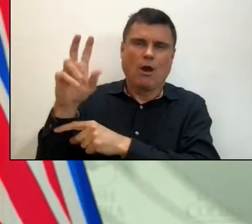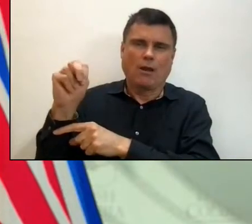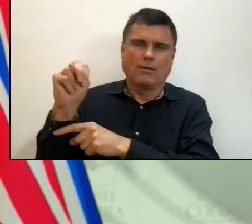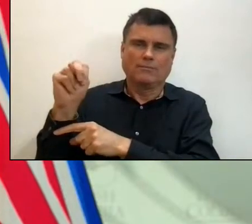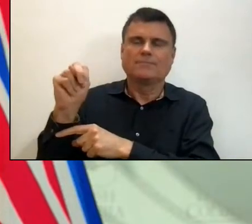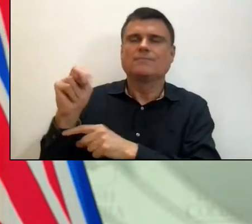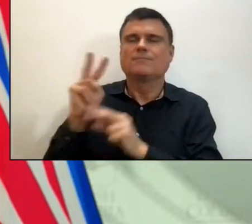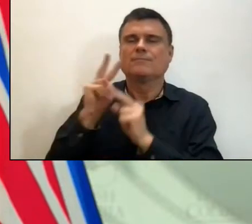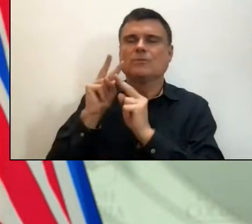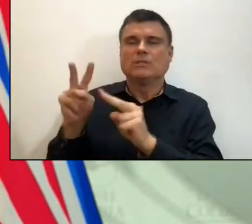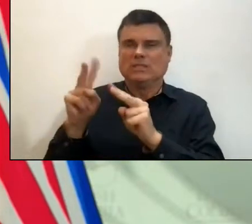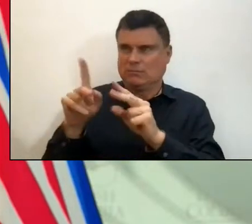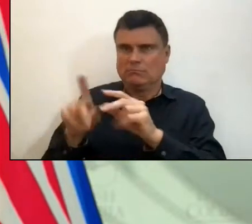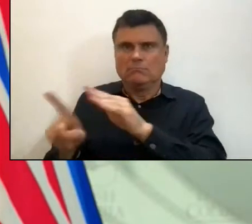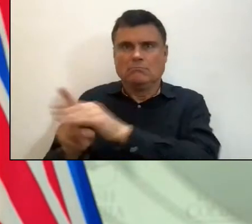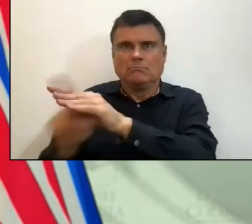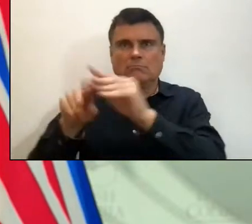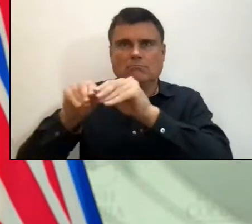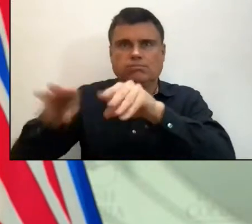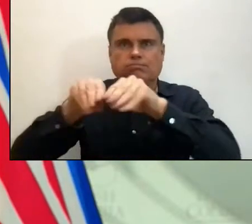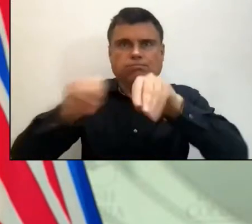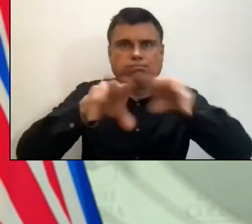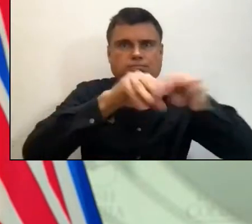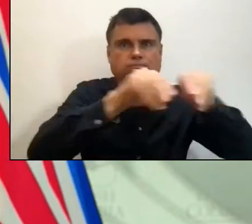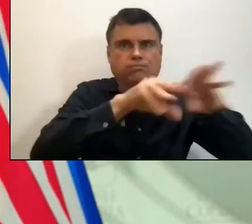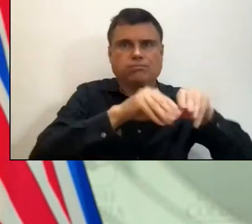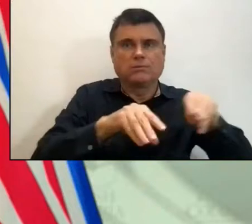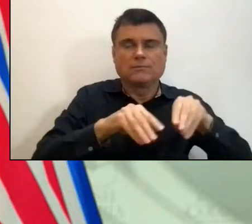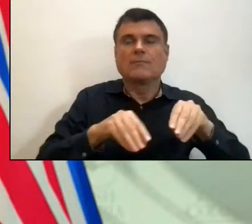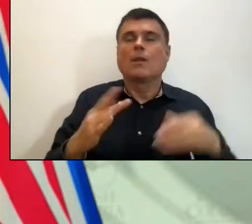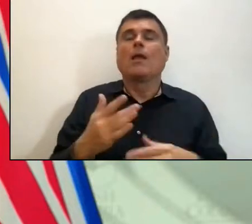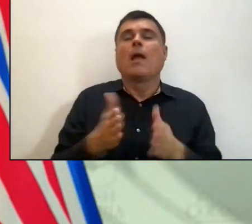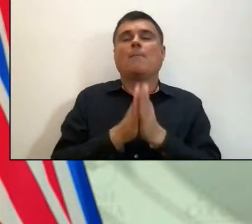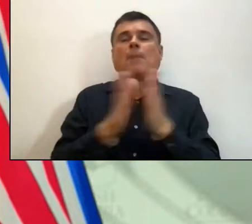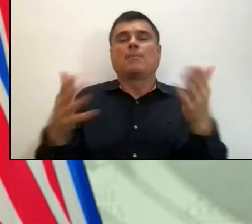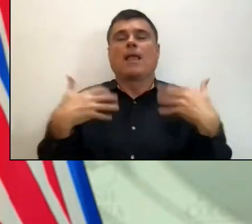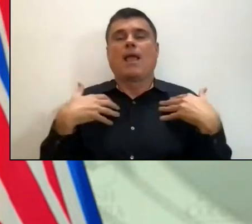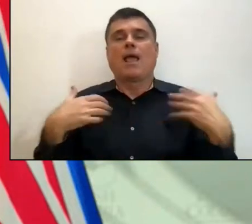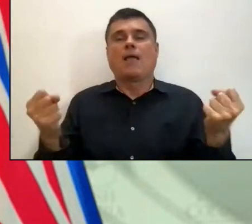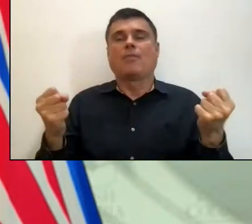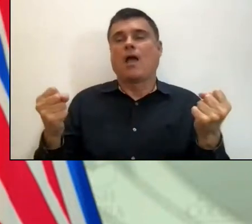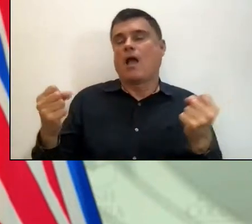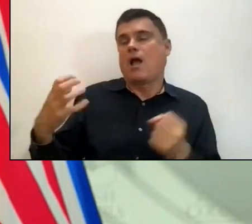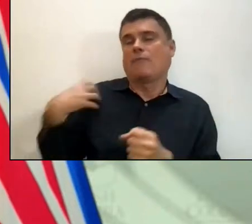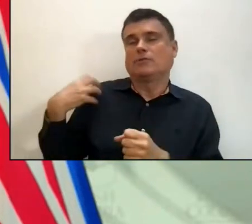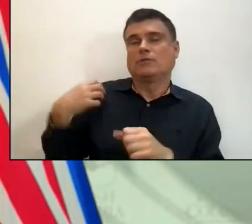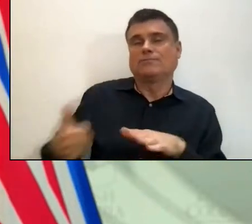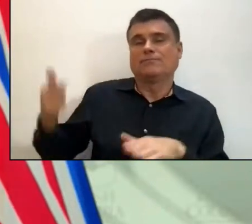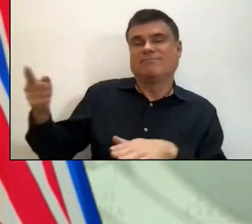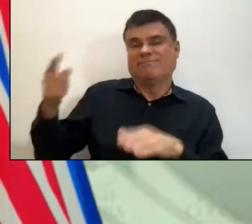restrictions today to help curb the spread. Our government continues to